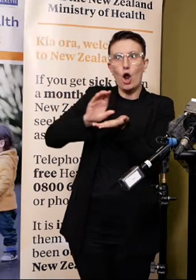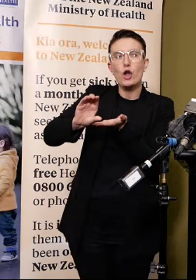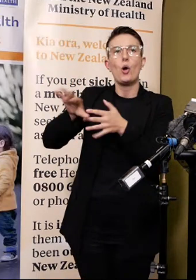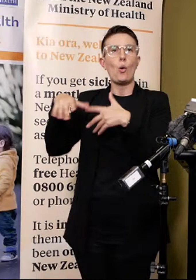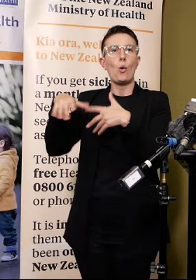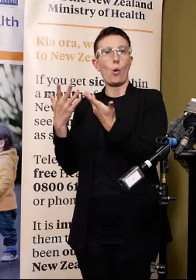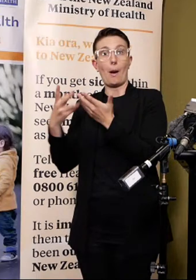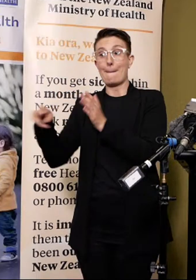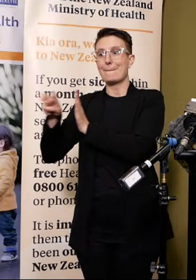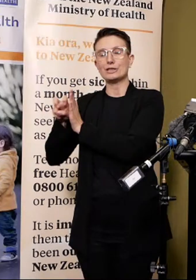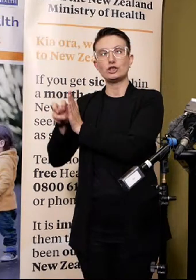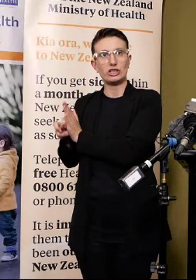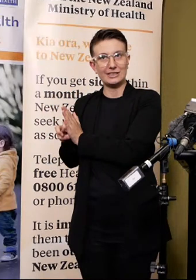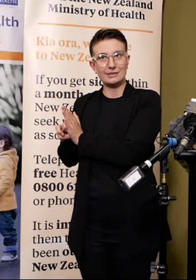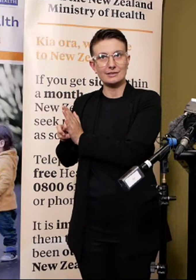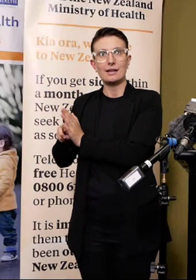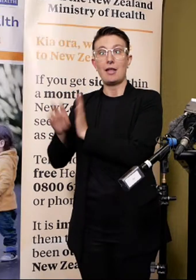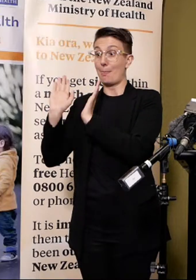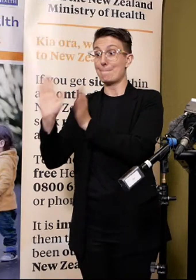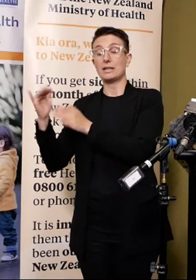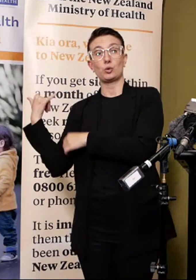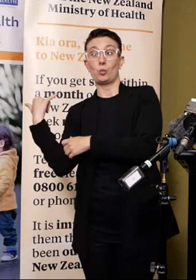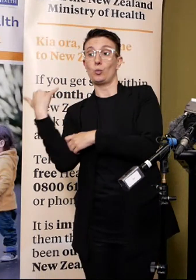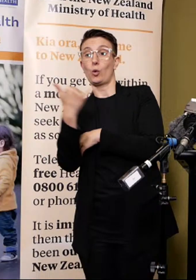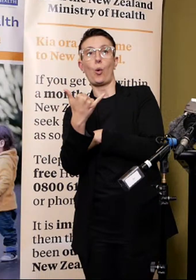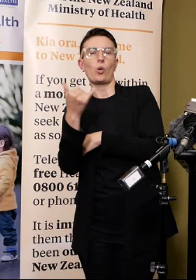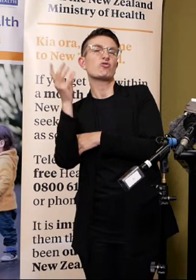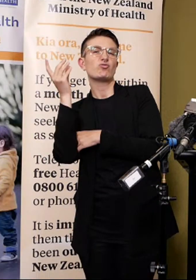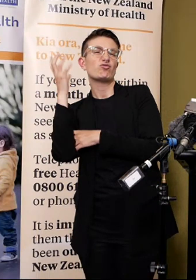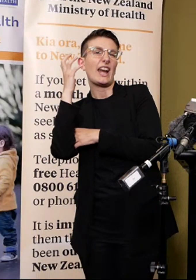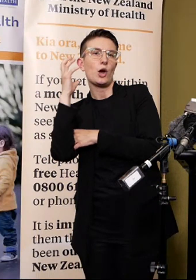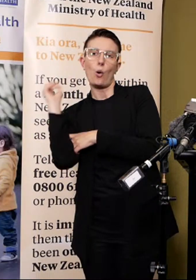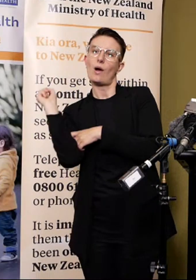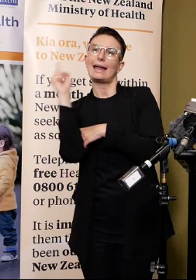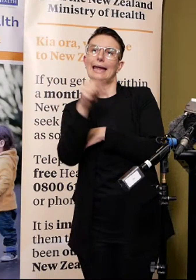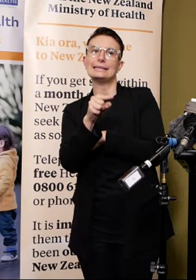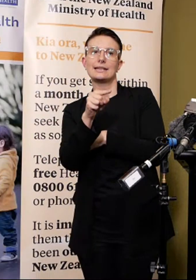and to clear if there is anyone on board with a notifiable infectious disease.